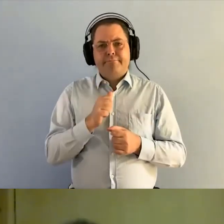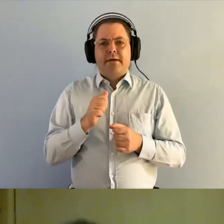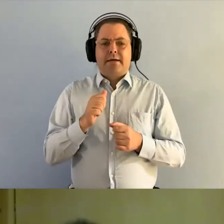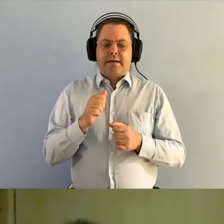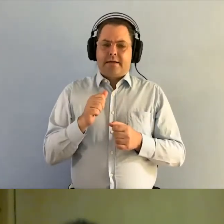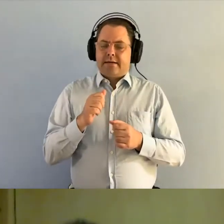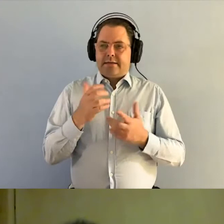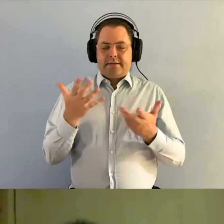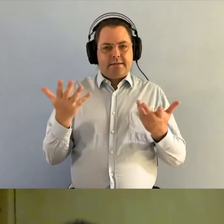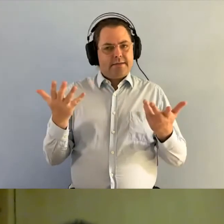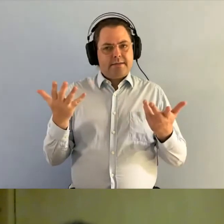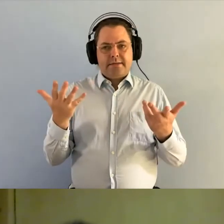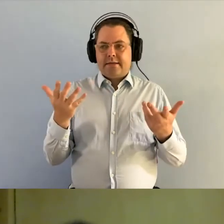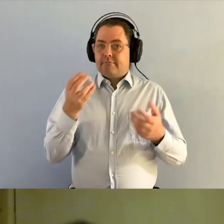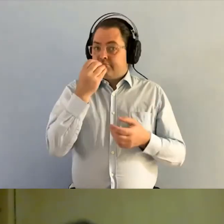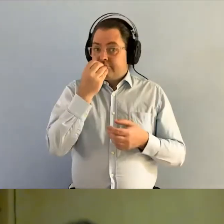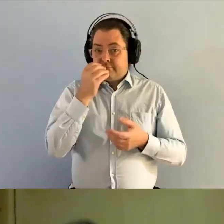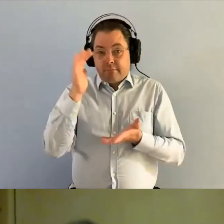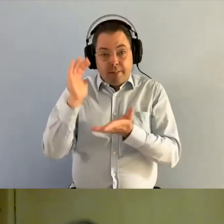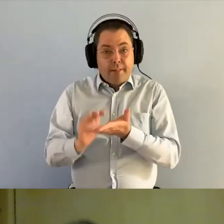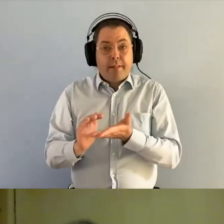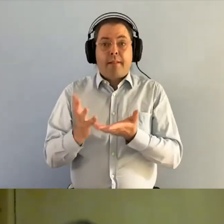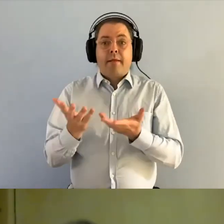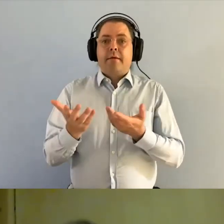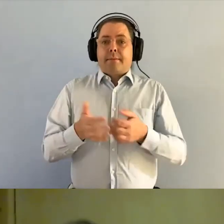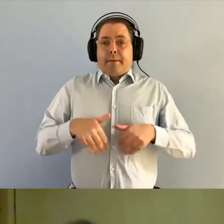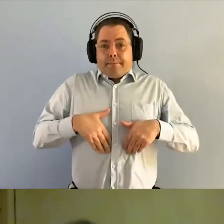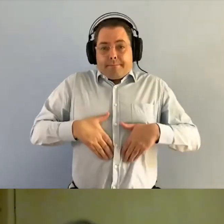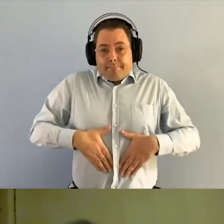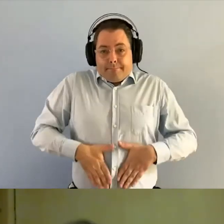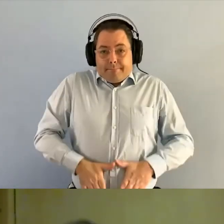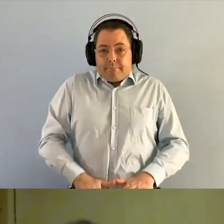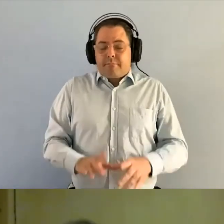. I am very poor. I suffered lots